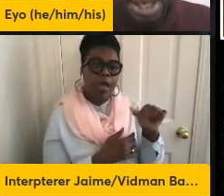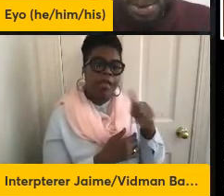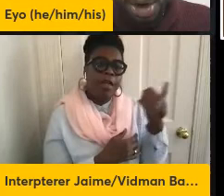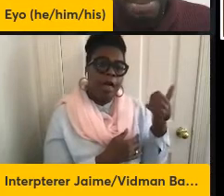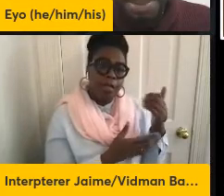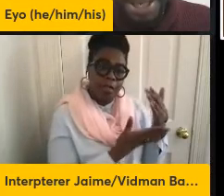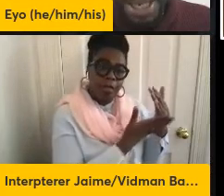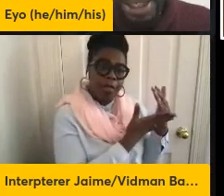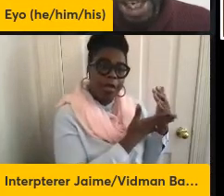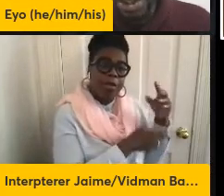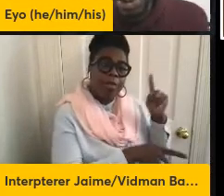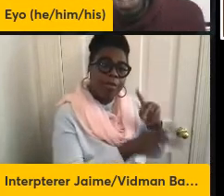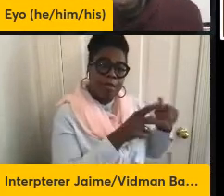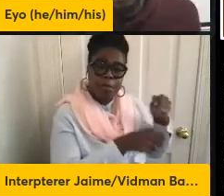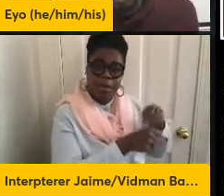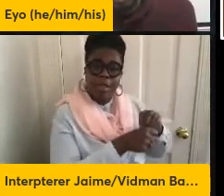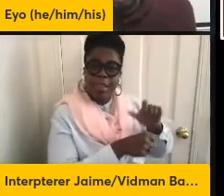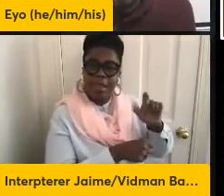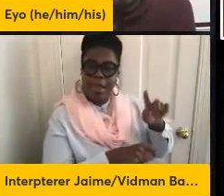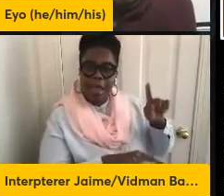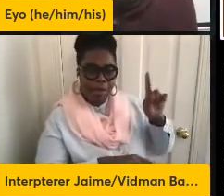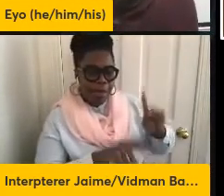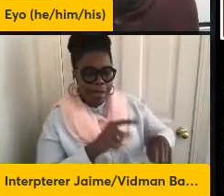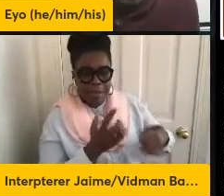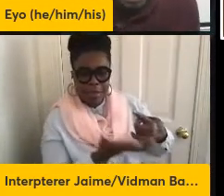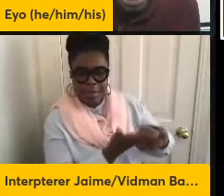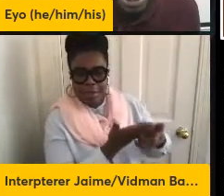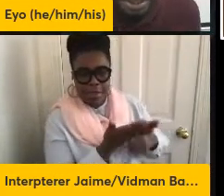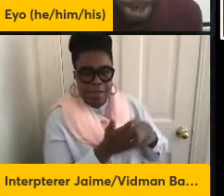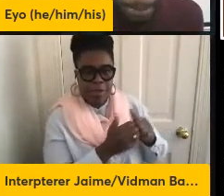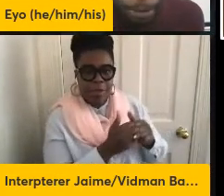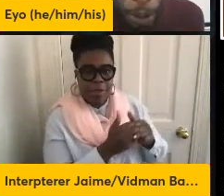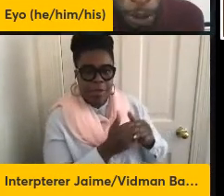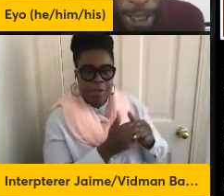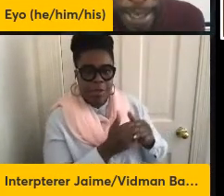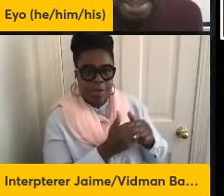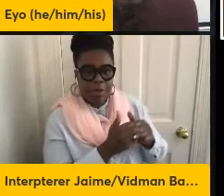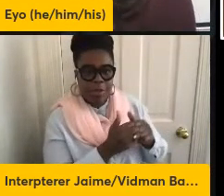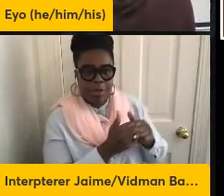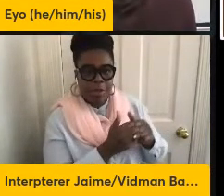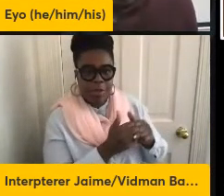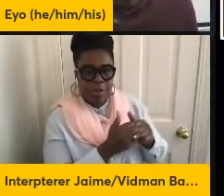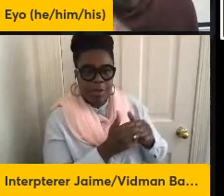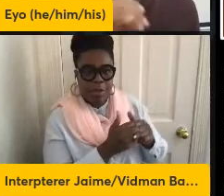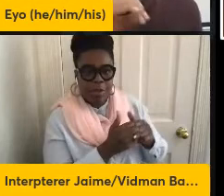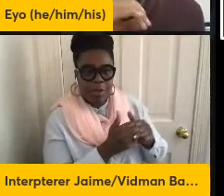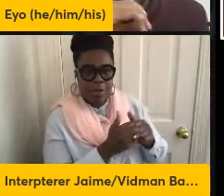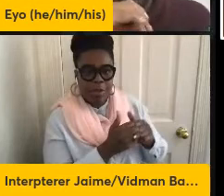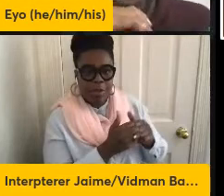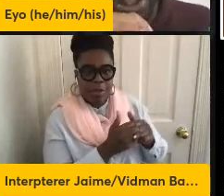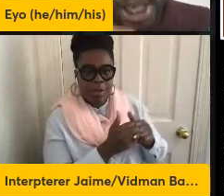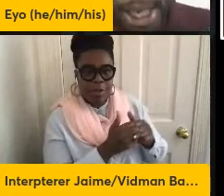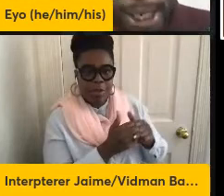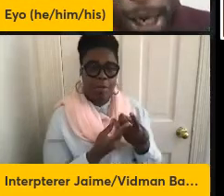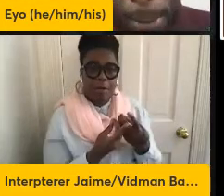the work, maybe I'll get a chance to do that, in future will present in the Department of Neuroscience, Virginia, and in our